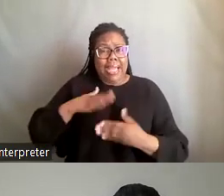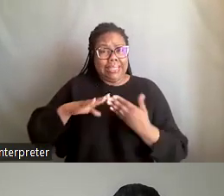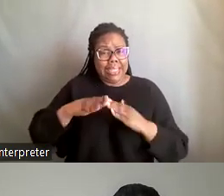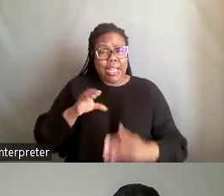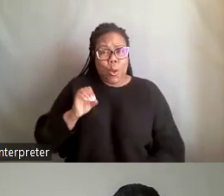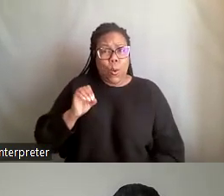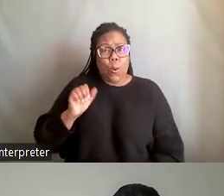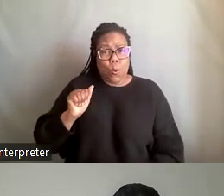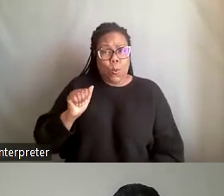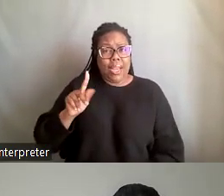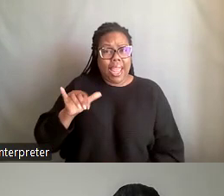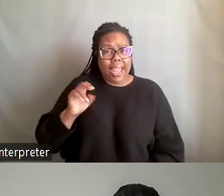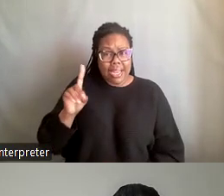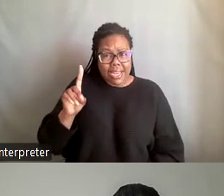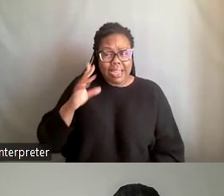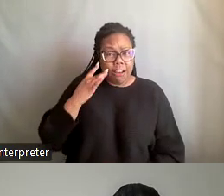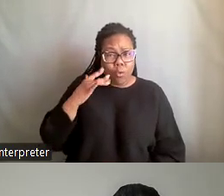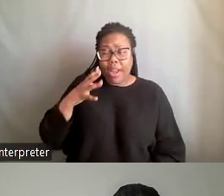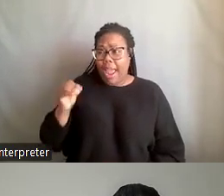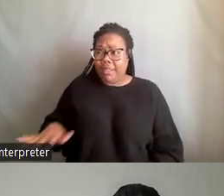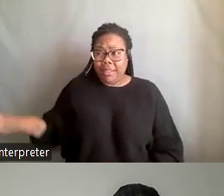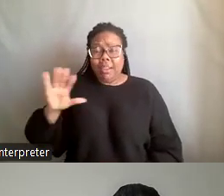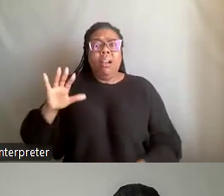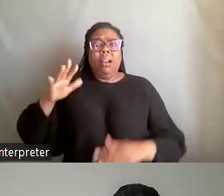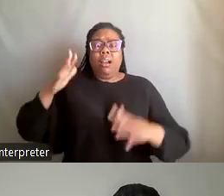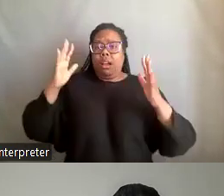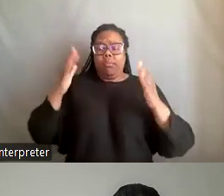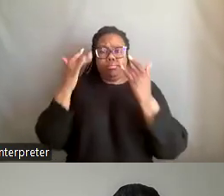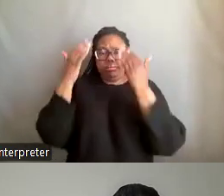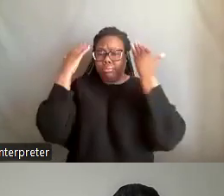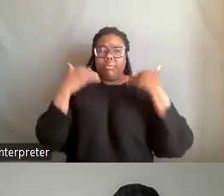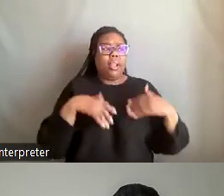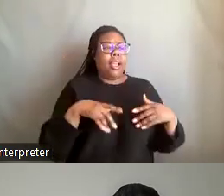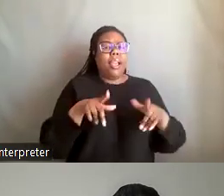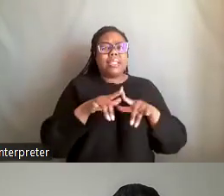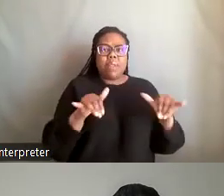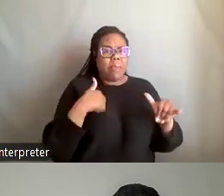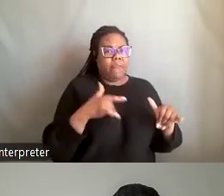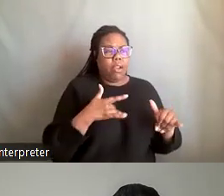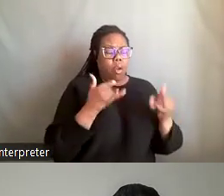I've got to figure out how we' re going to get people in my city of Oakland and in California and across the country, right? And oh, my god , that's overwhelming and